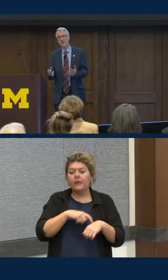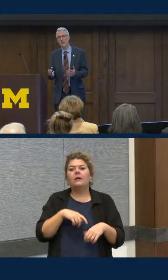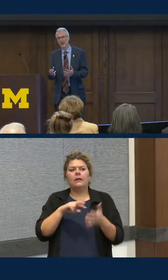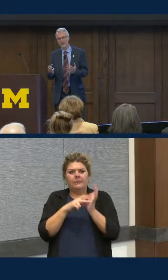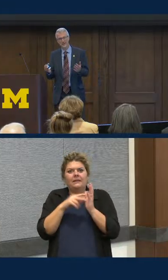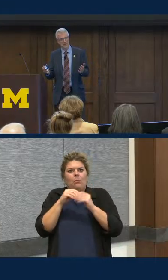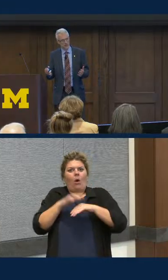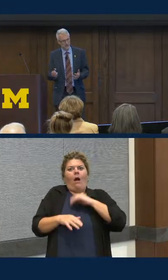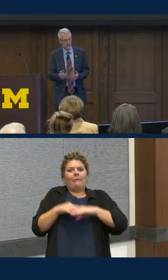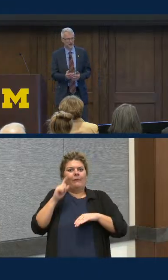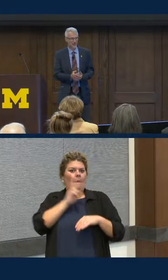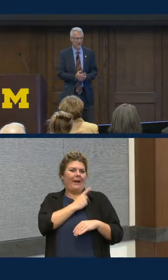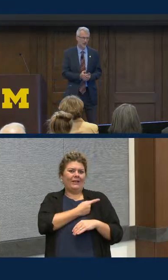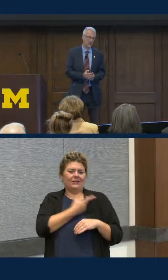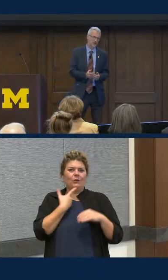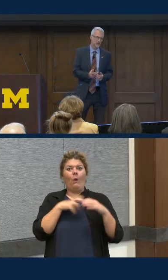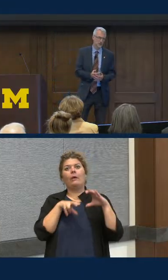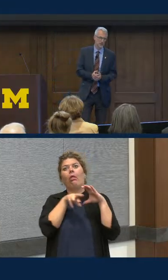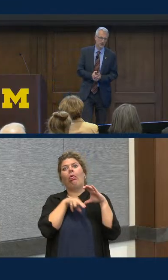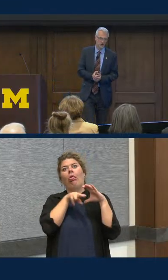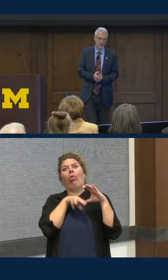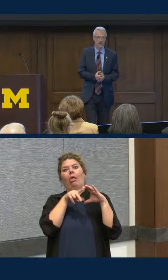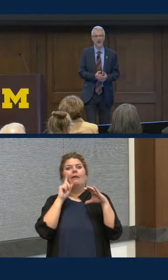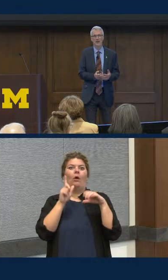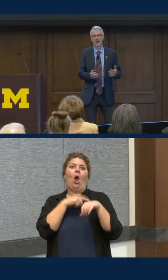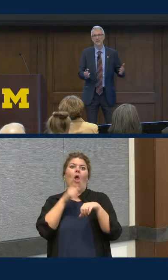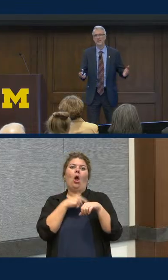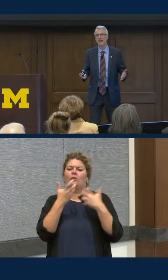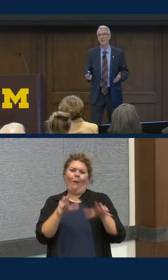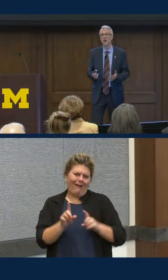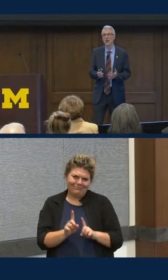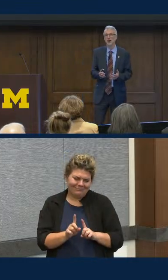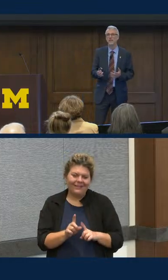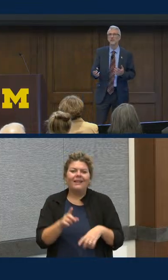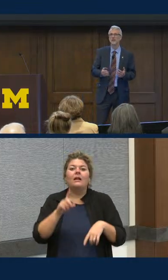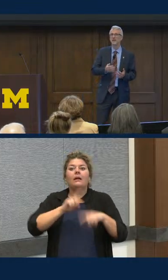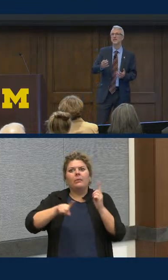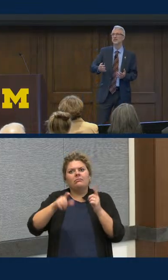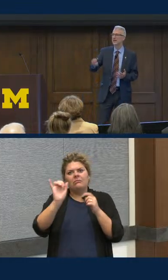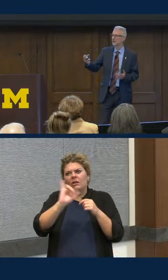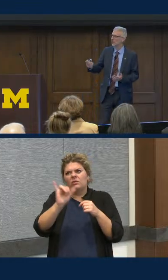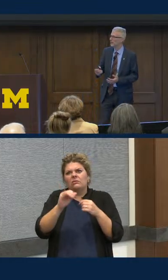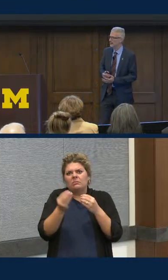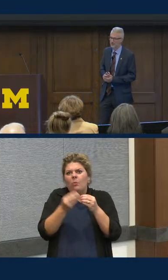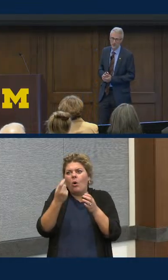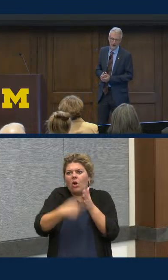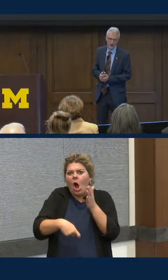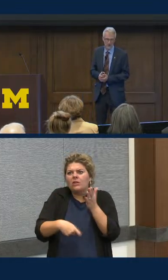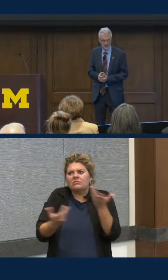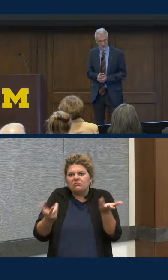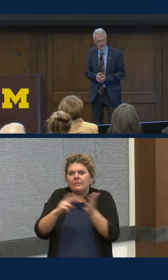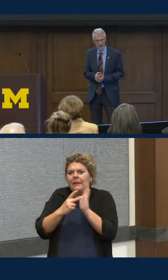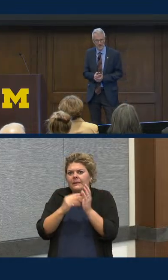patients. Nobody wants to lay down in the tubes for a long time and obviously more cost efficient because you can have